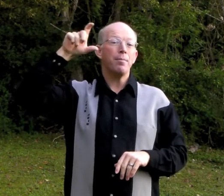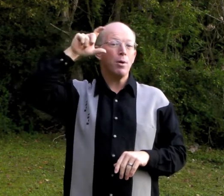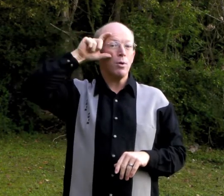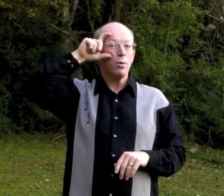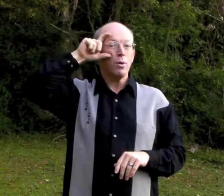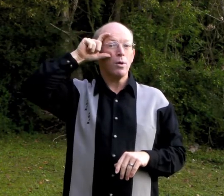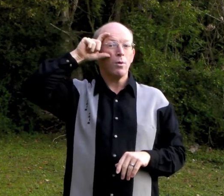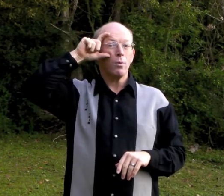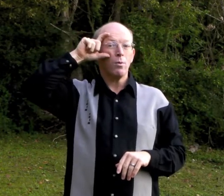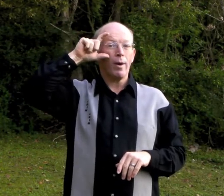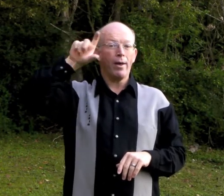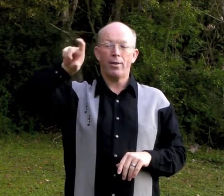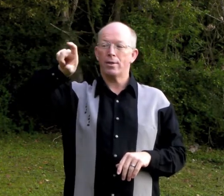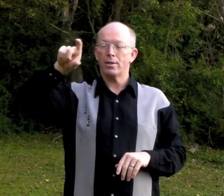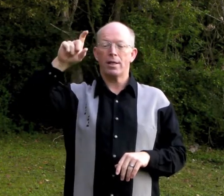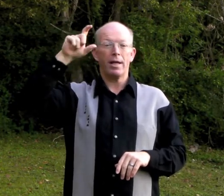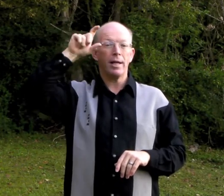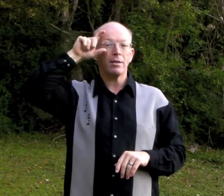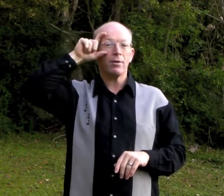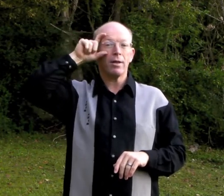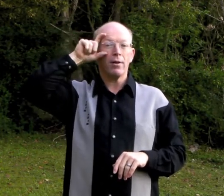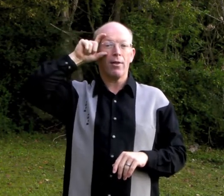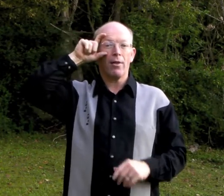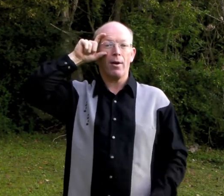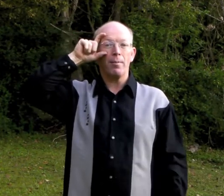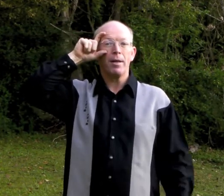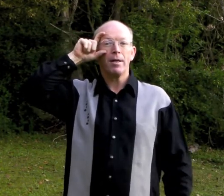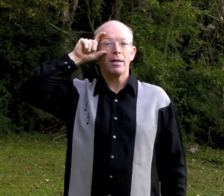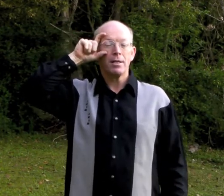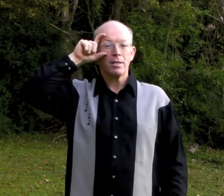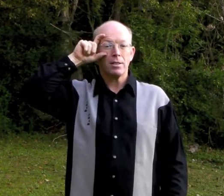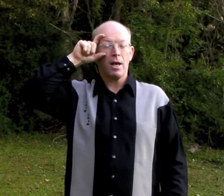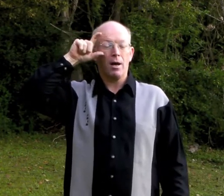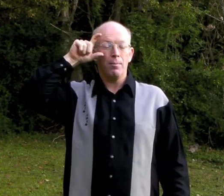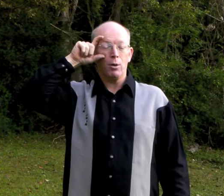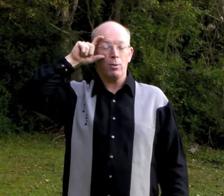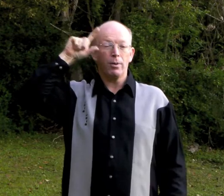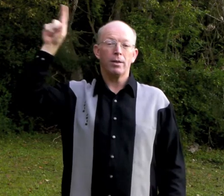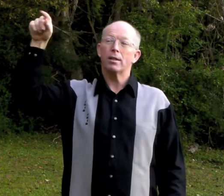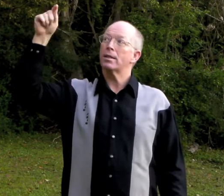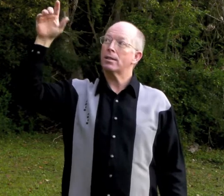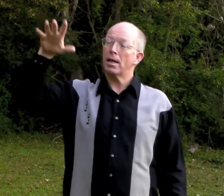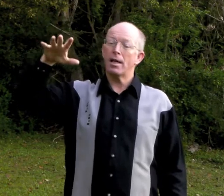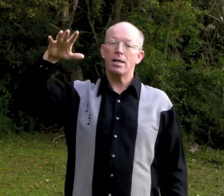And then MOON with just the index finger and the thumb. MOON.